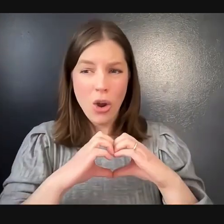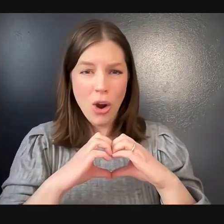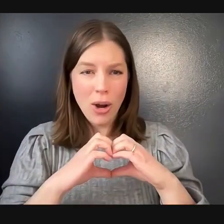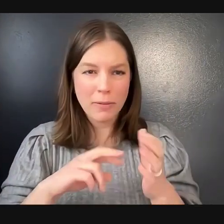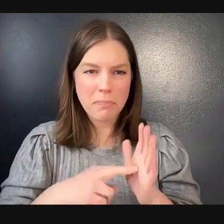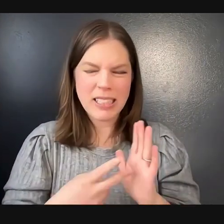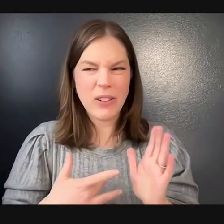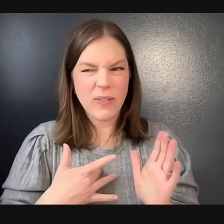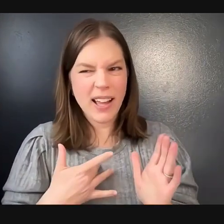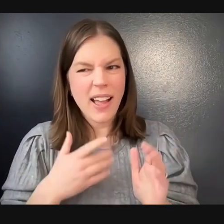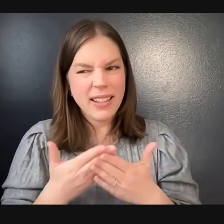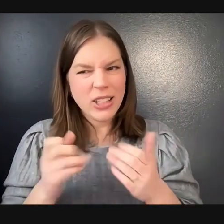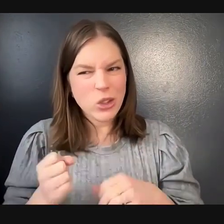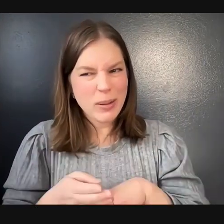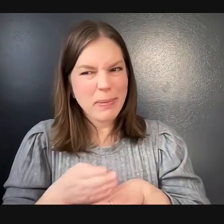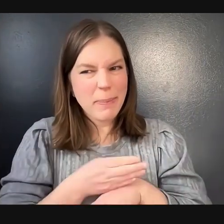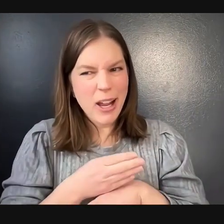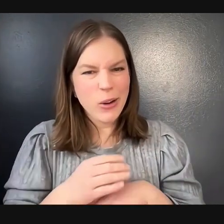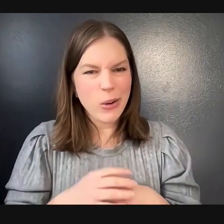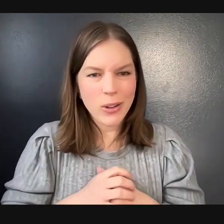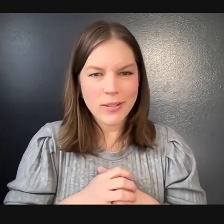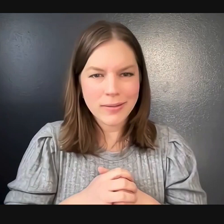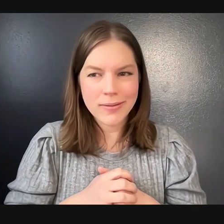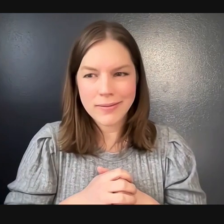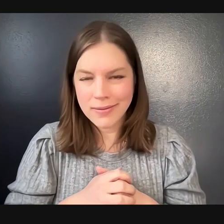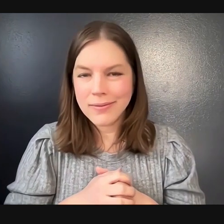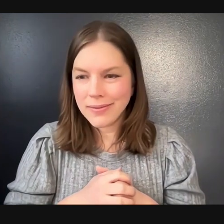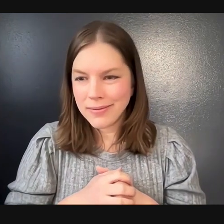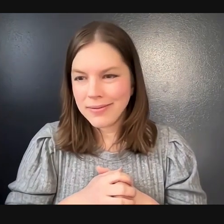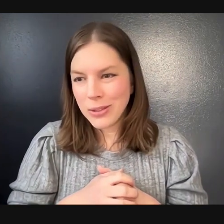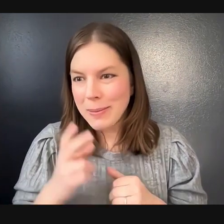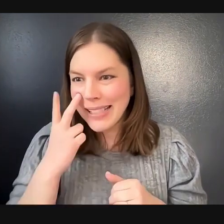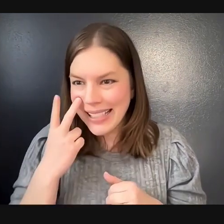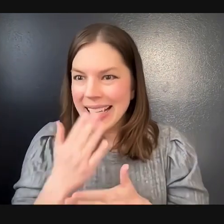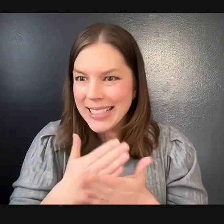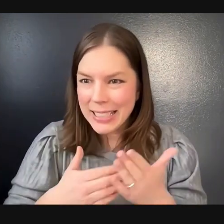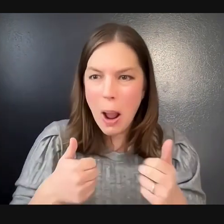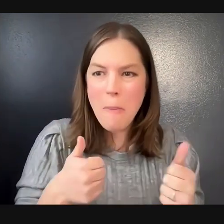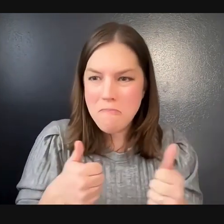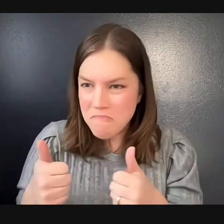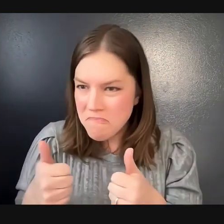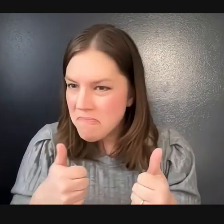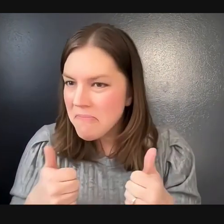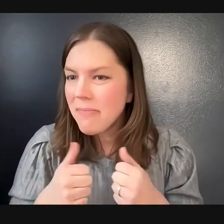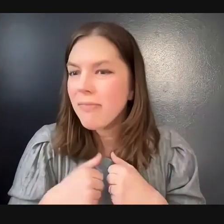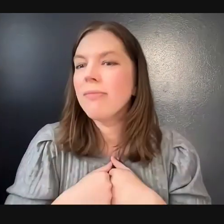A heart means, things could be better. I see a lot of thumbs up.